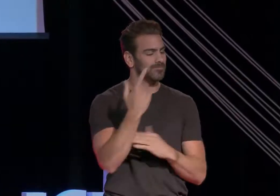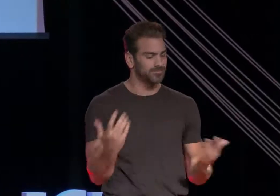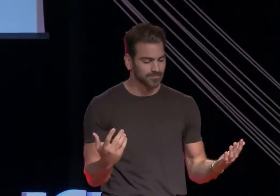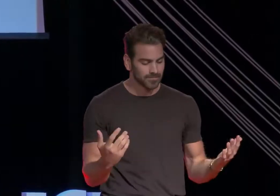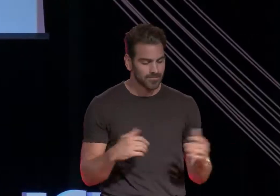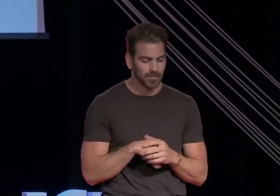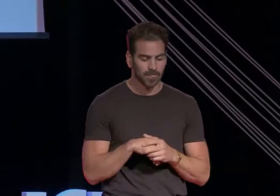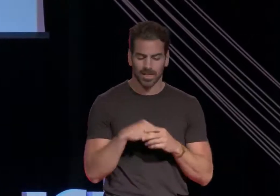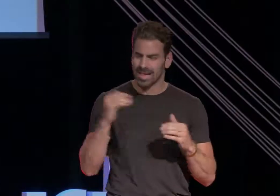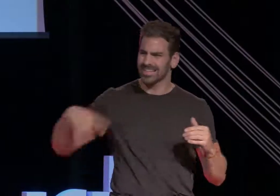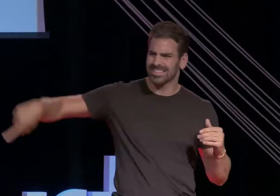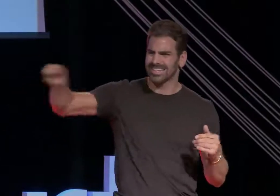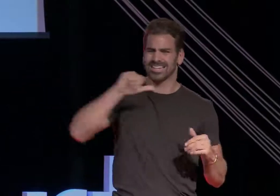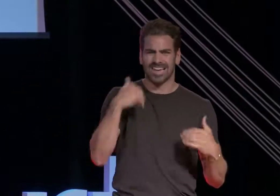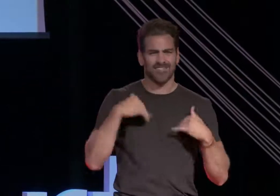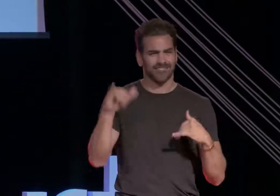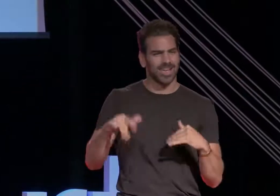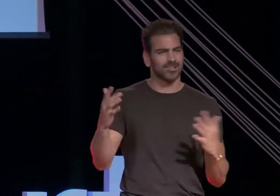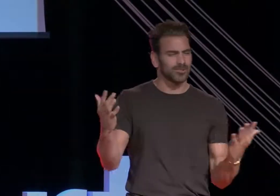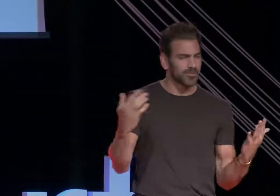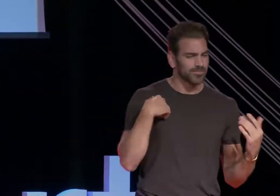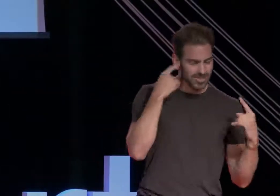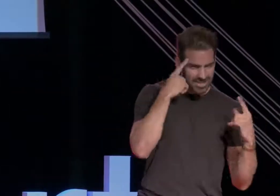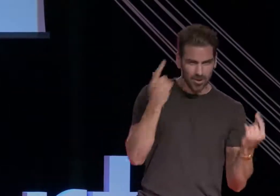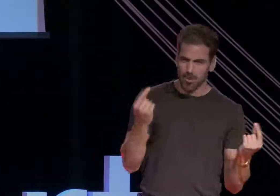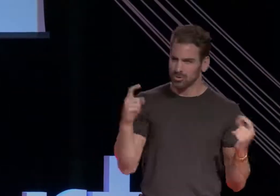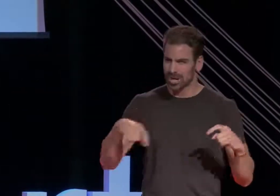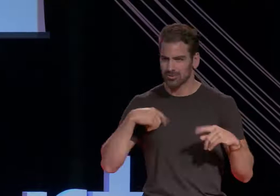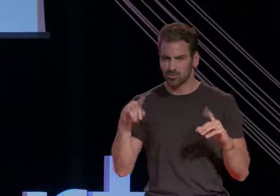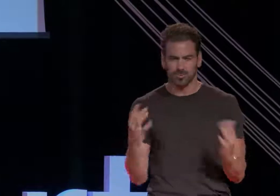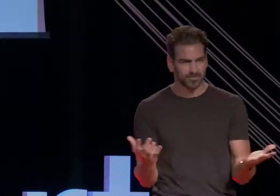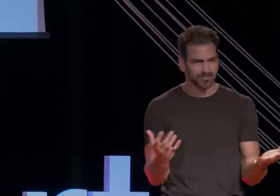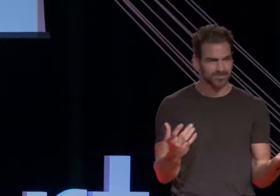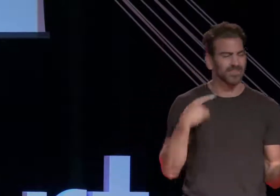who i am today without any of those things so it was clear to me that something needed to be done